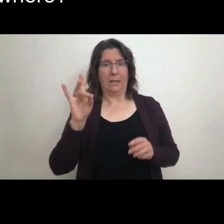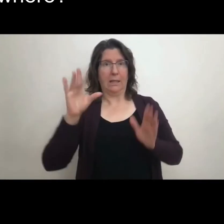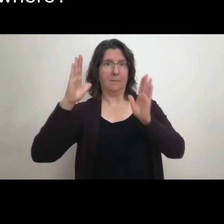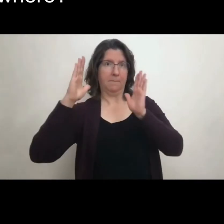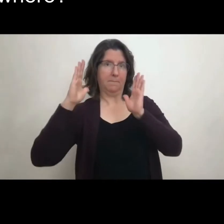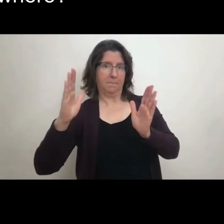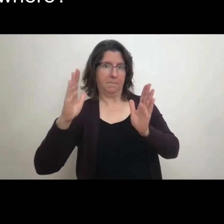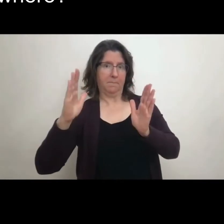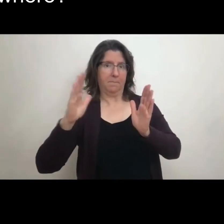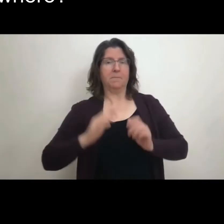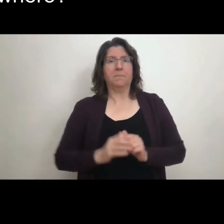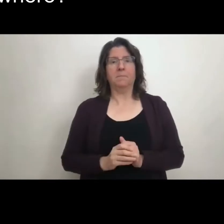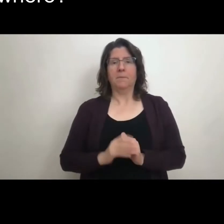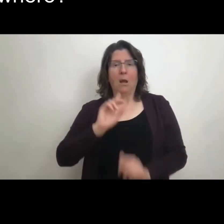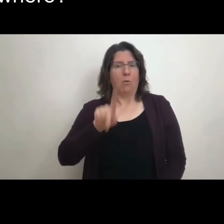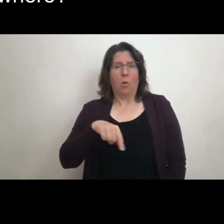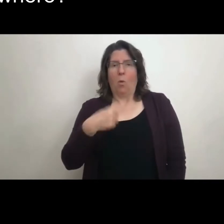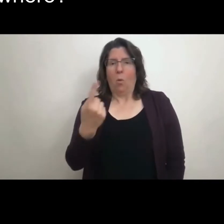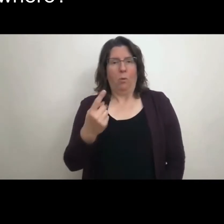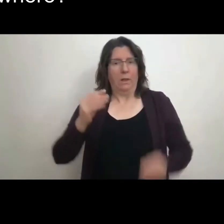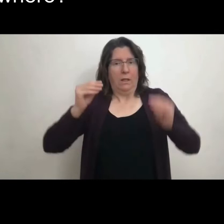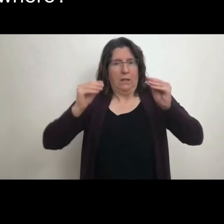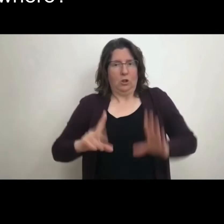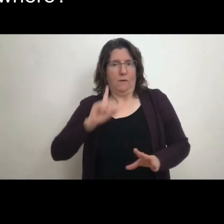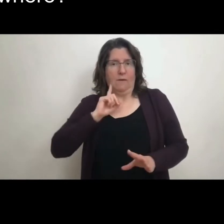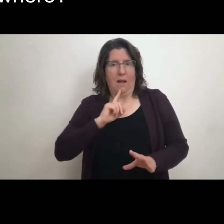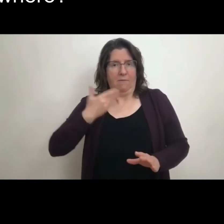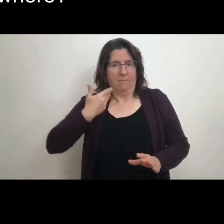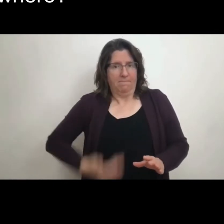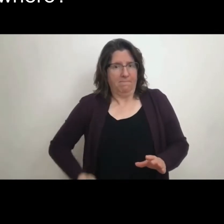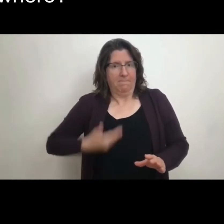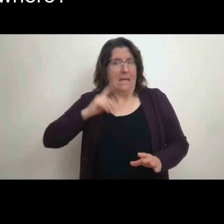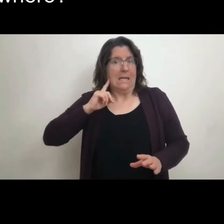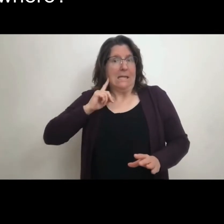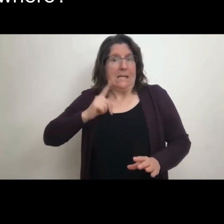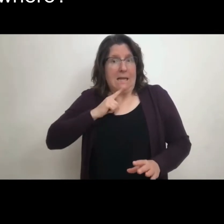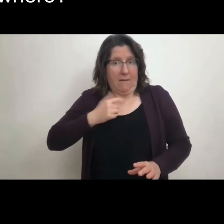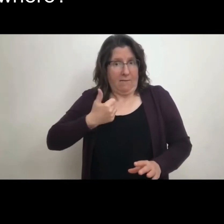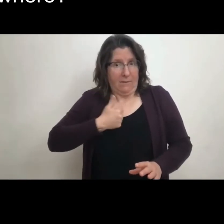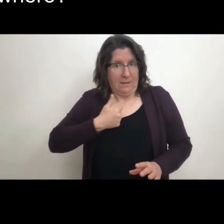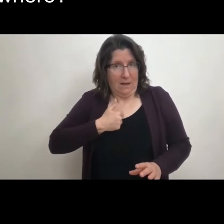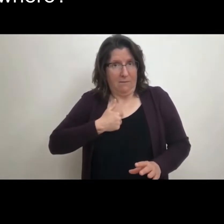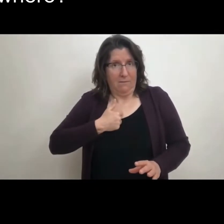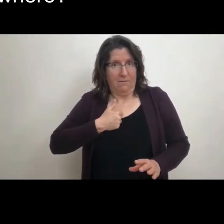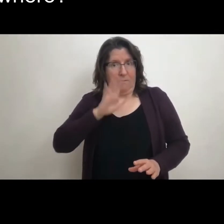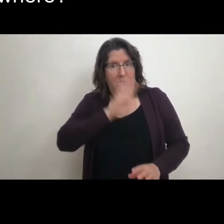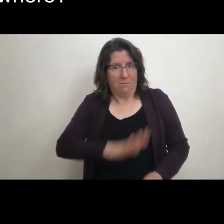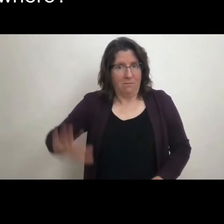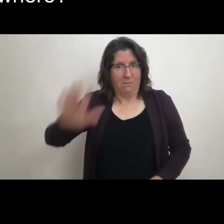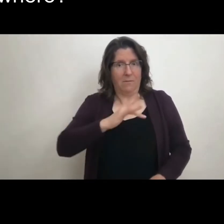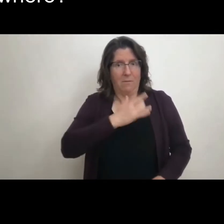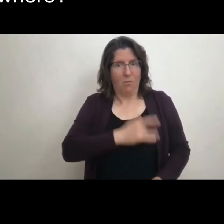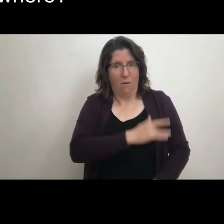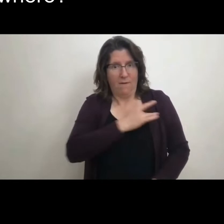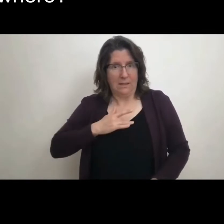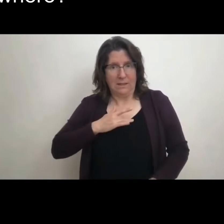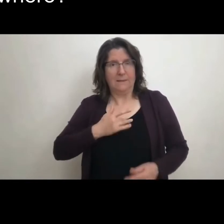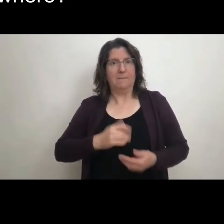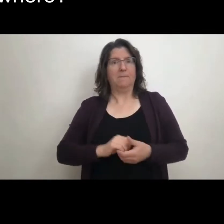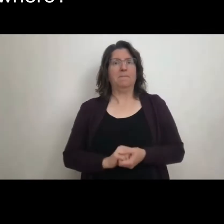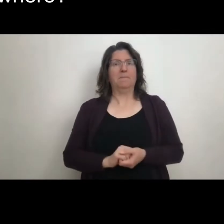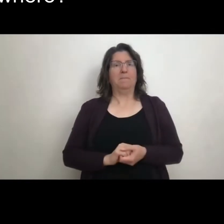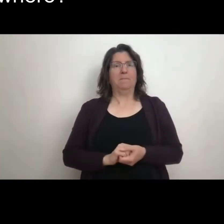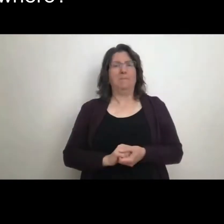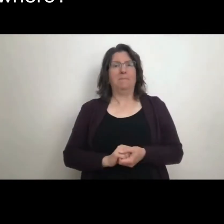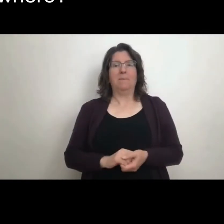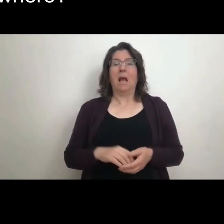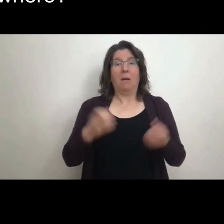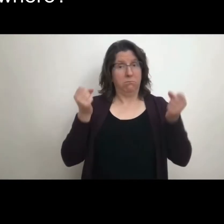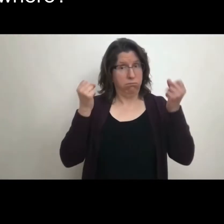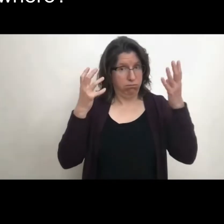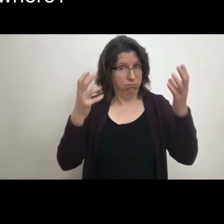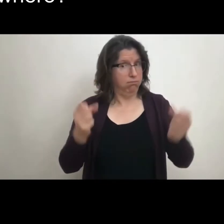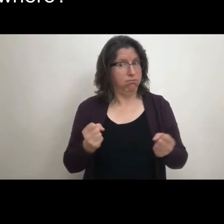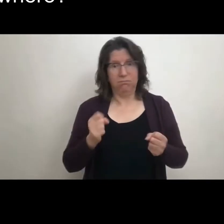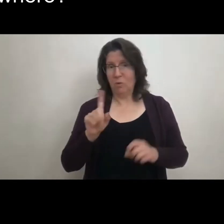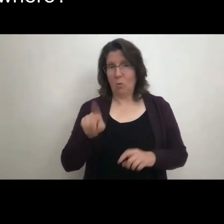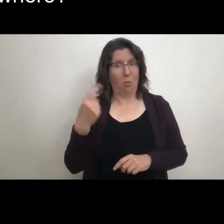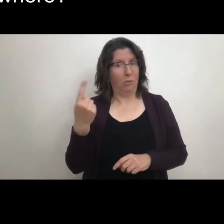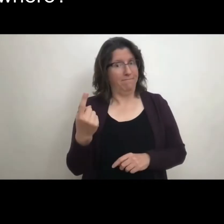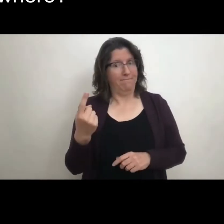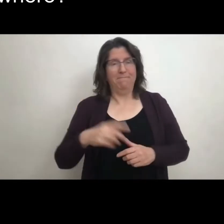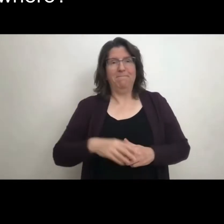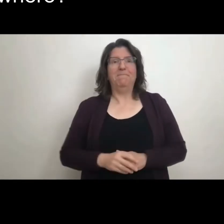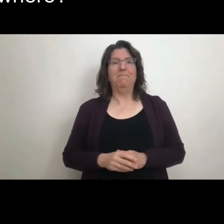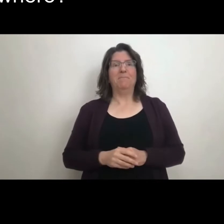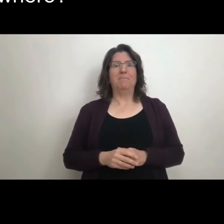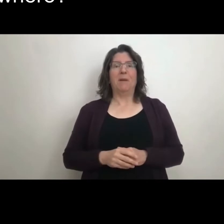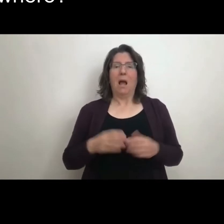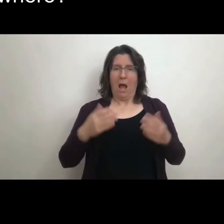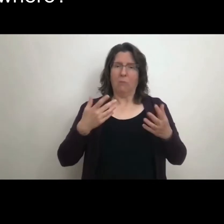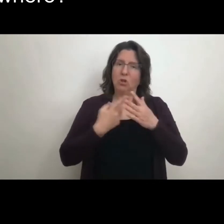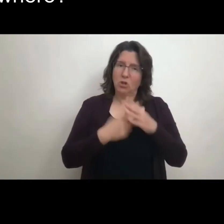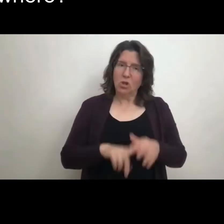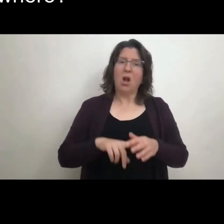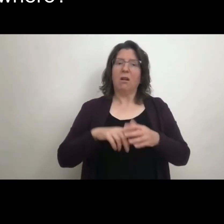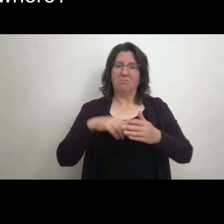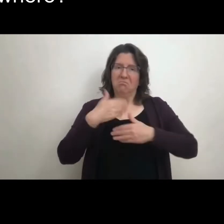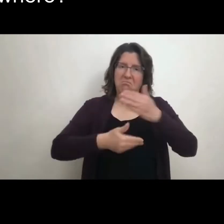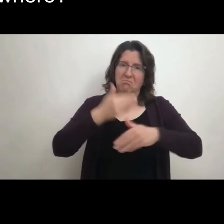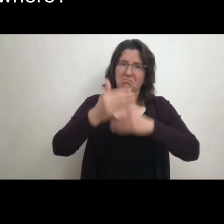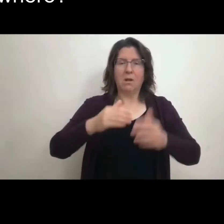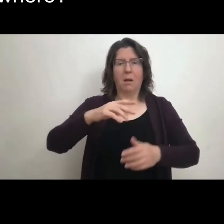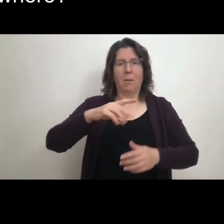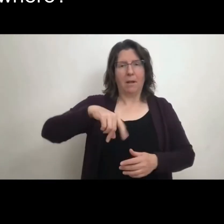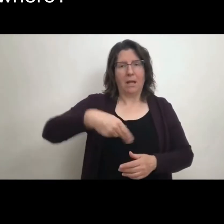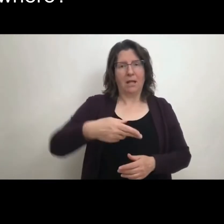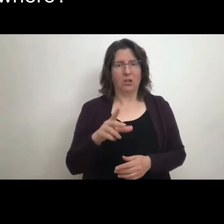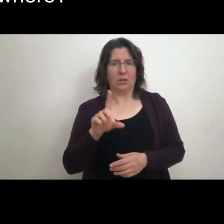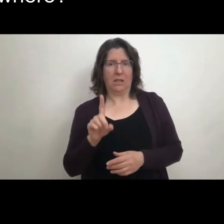I was the only deaf teacher of the deaf in the entire province of Saskatchewan who was fluent in ASL.